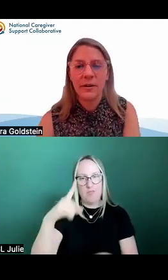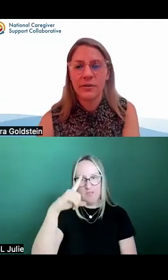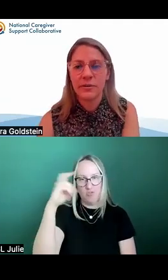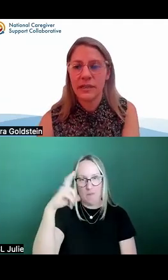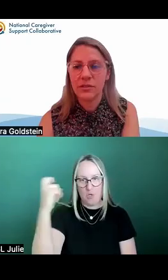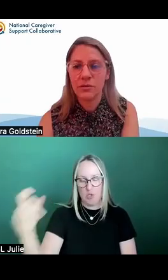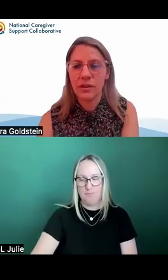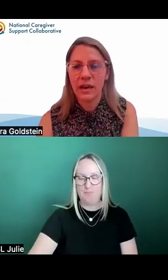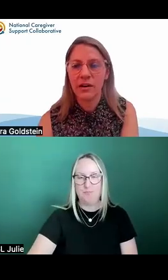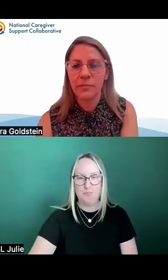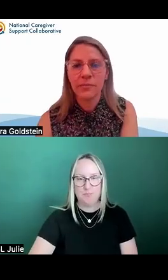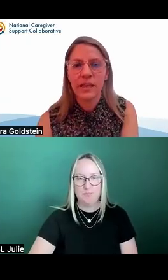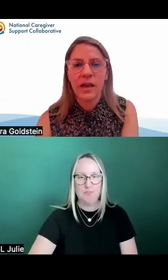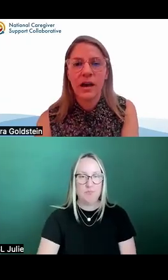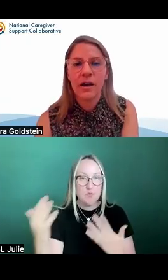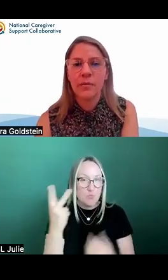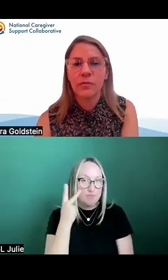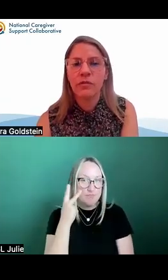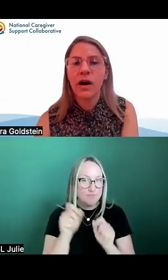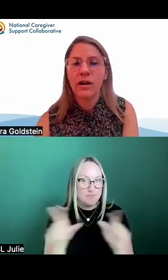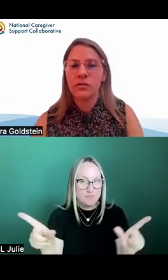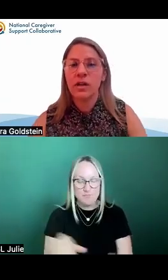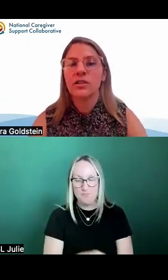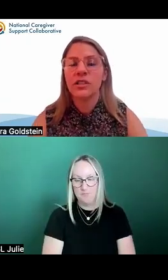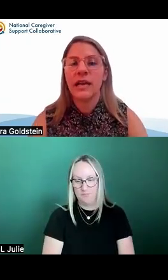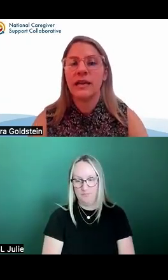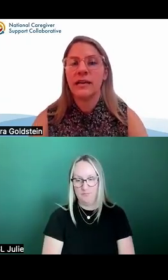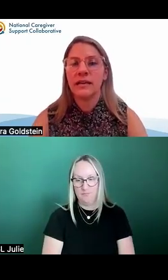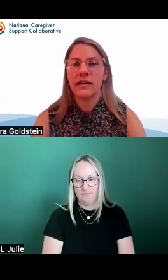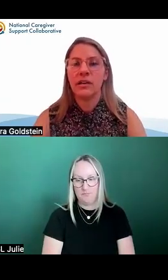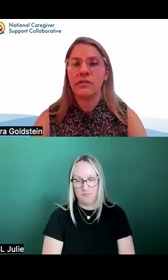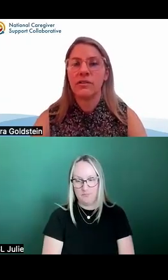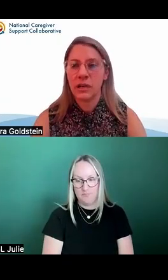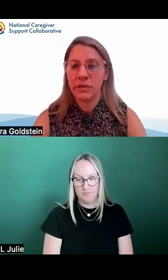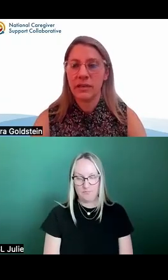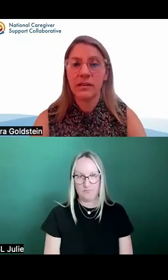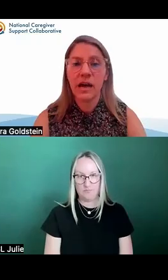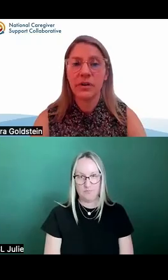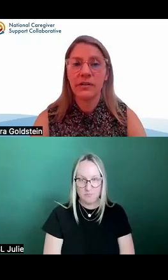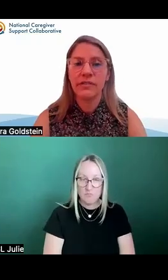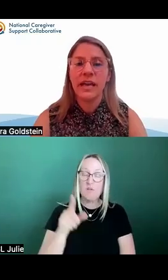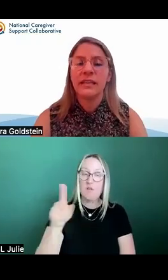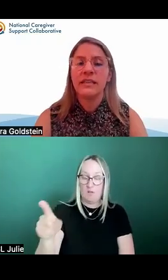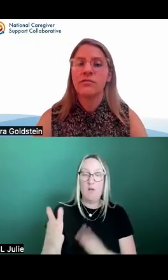so stay tuned there. We've also launched a Caregiver Champion Collaborative, this is a